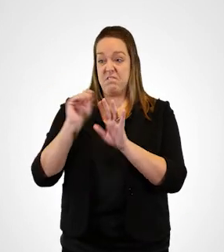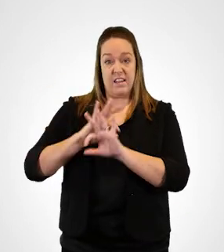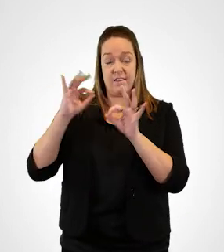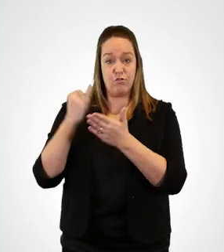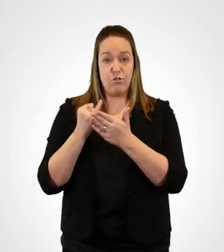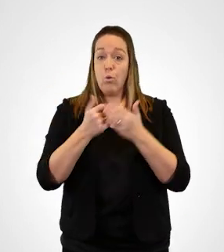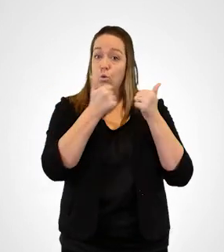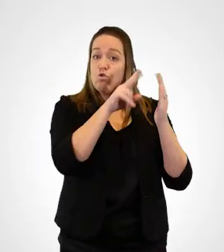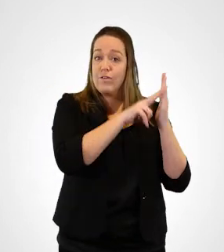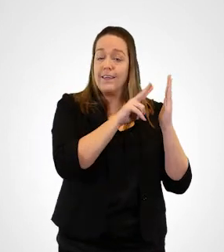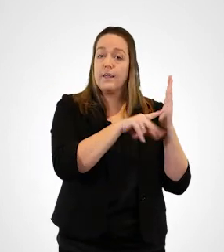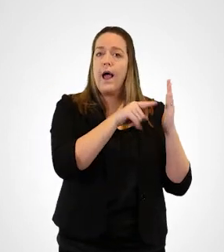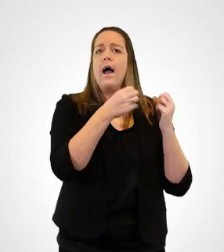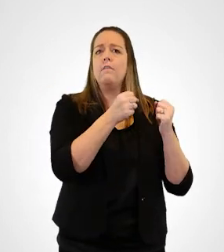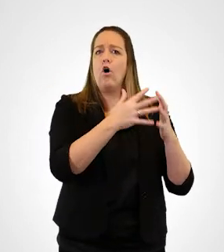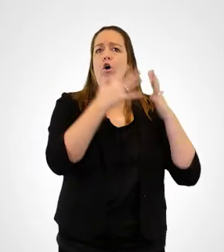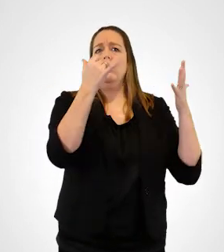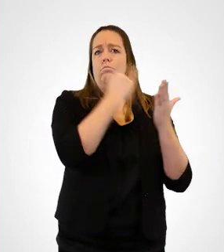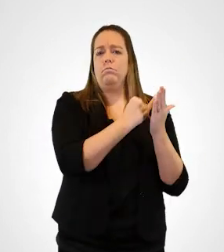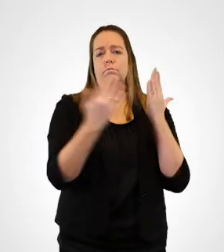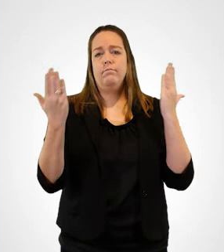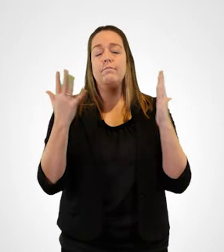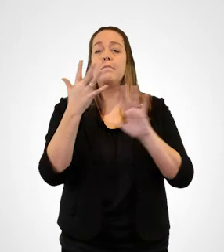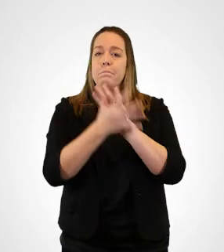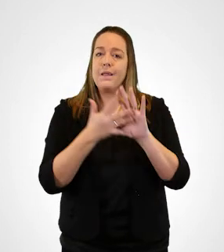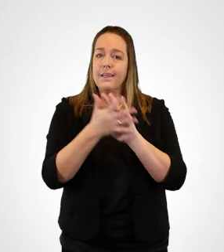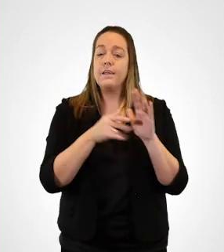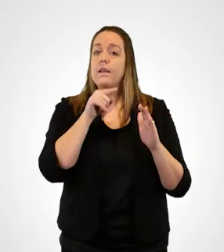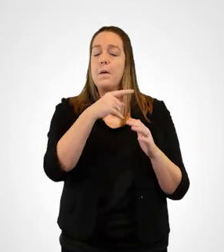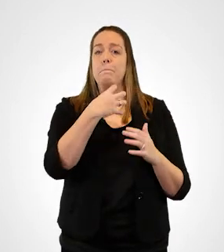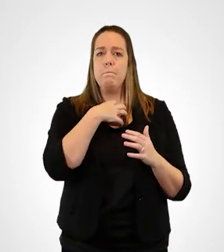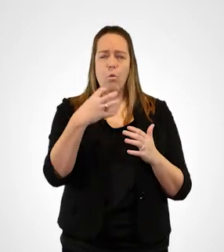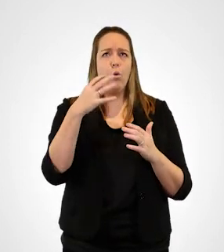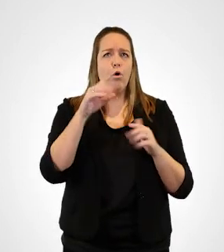the good readers make a lot by comparison. So what that means is they are placing much more reliance